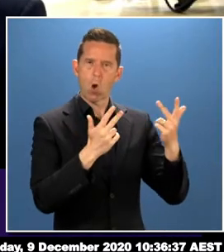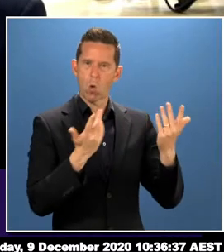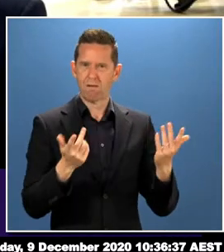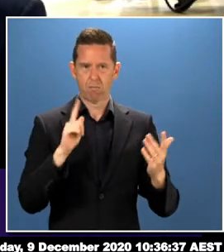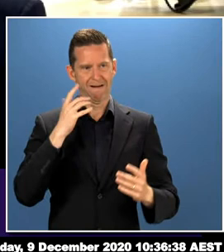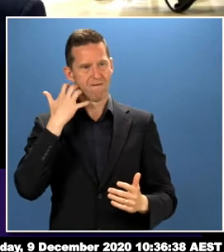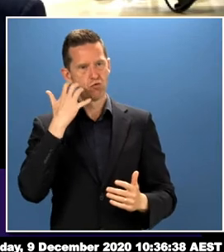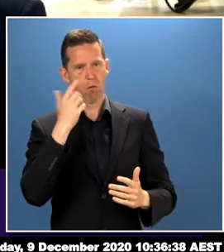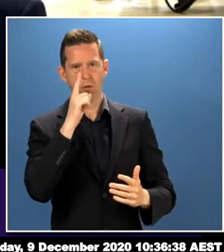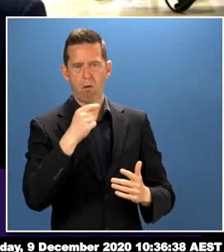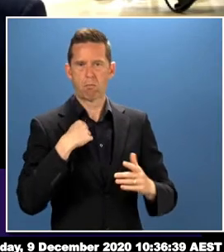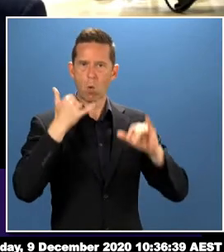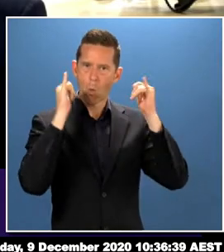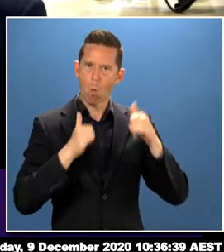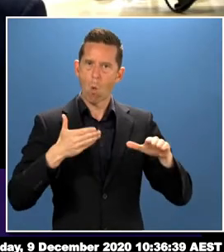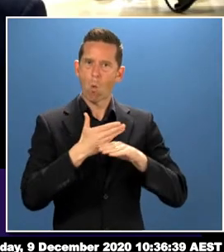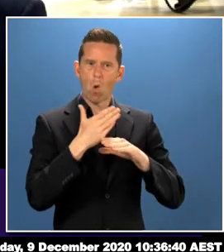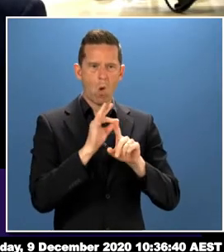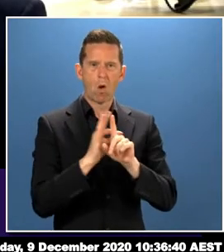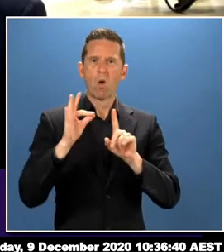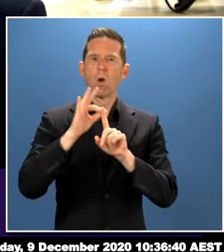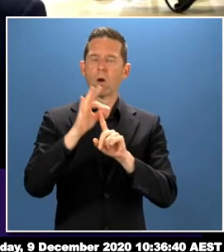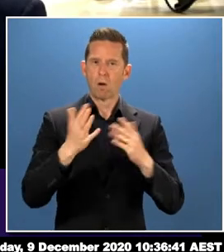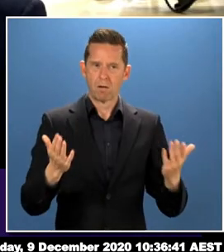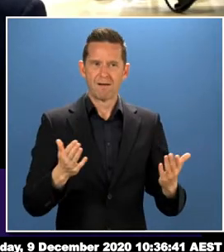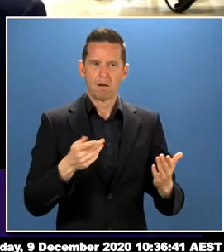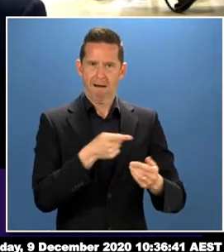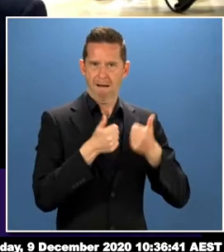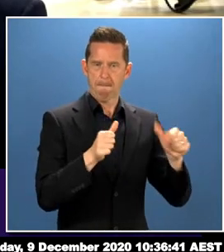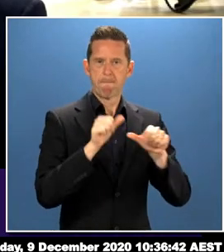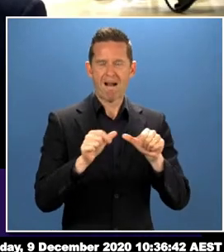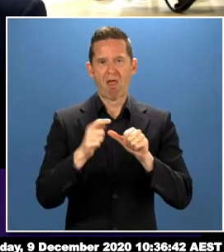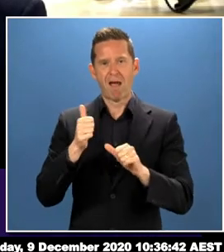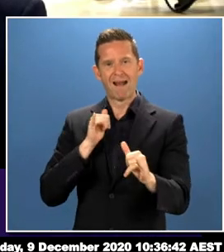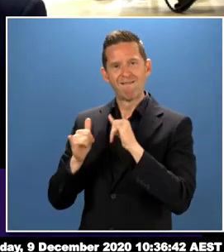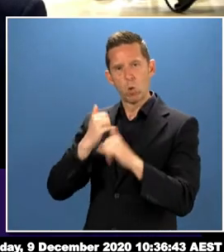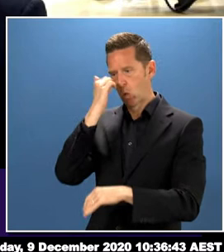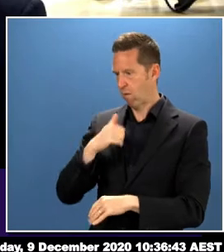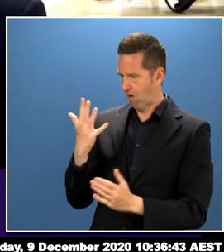lawyer and enabled me to really demonstrate my positive attributes and